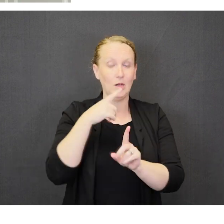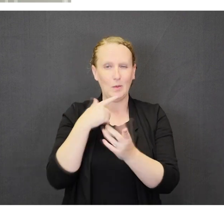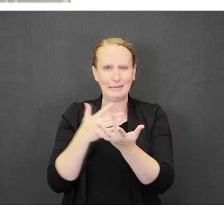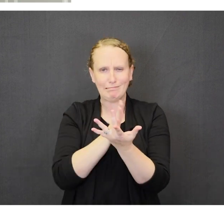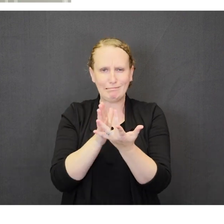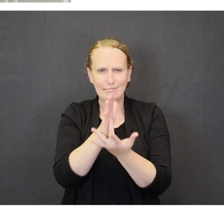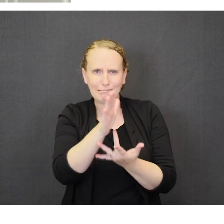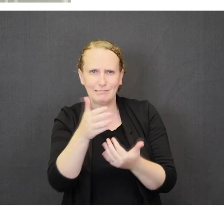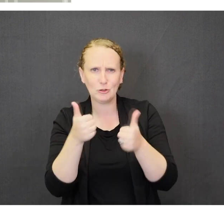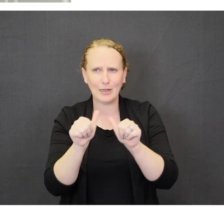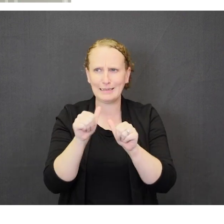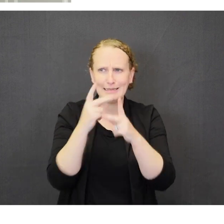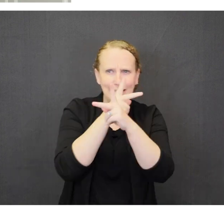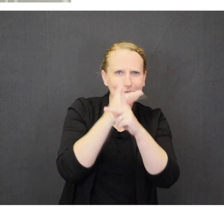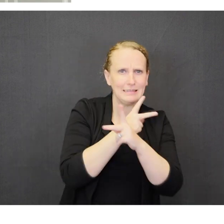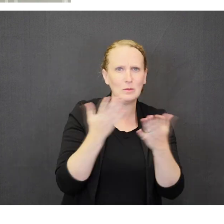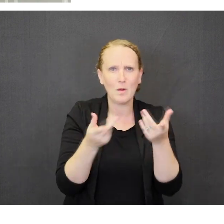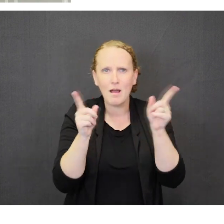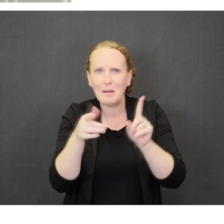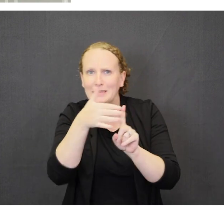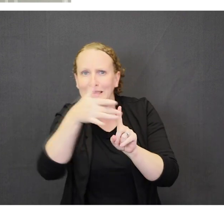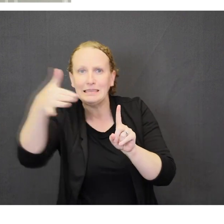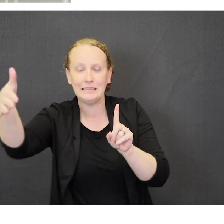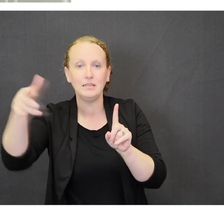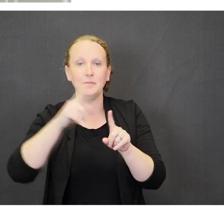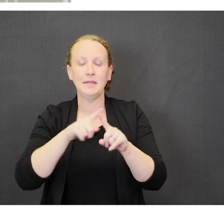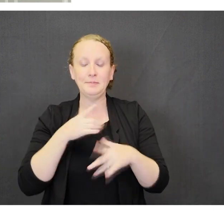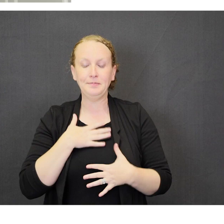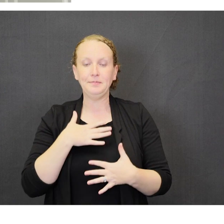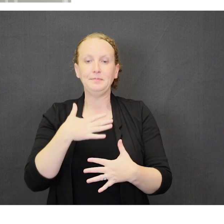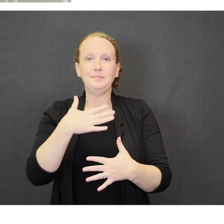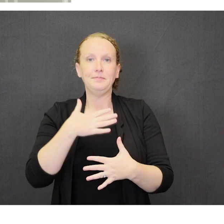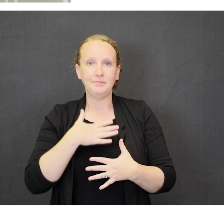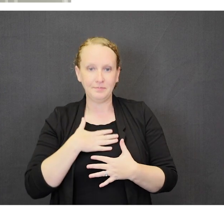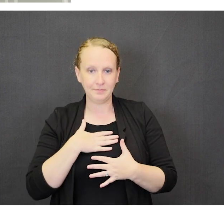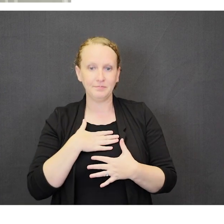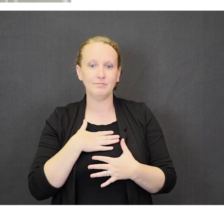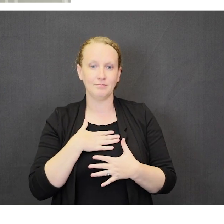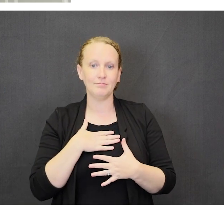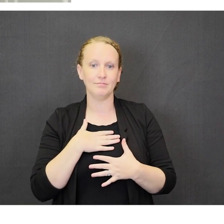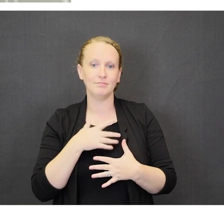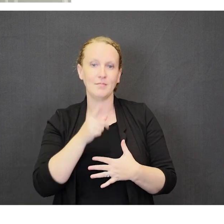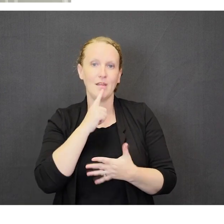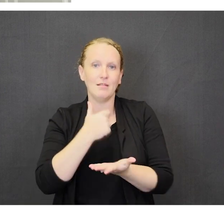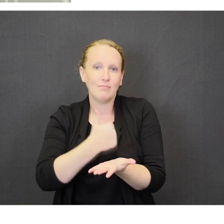as all of the things are unfolding and and let's hold our hold our children in